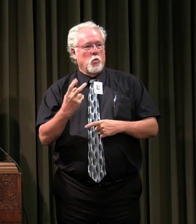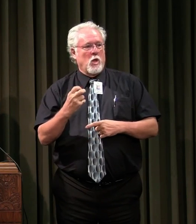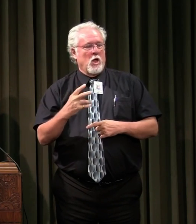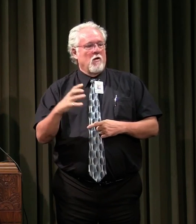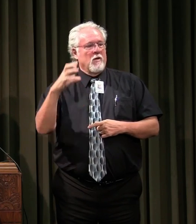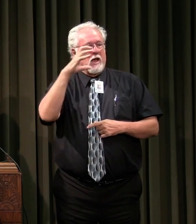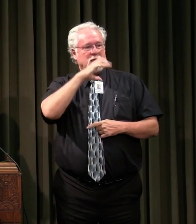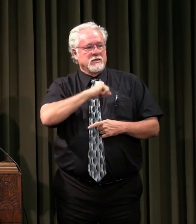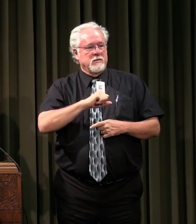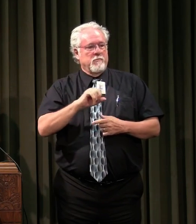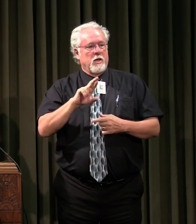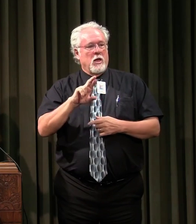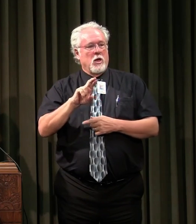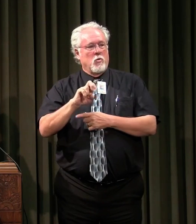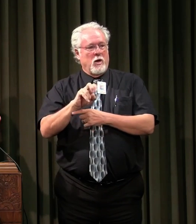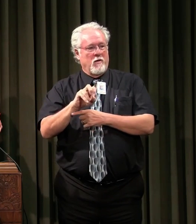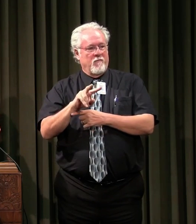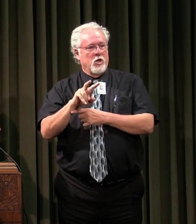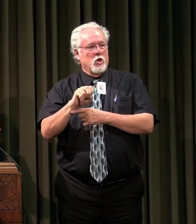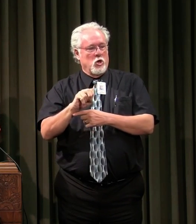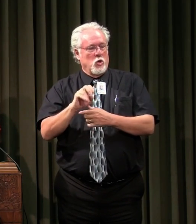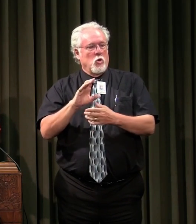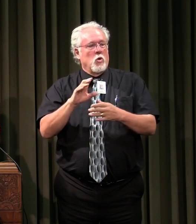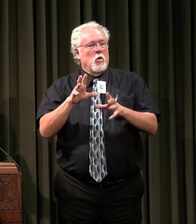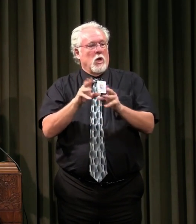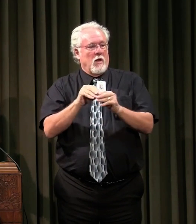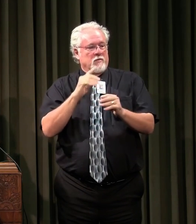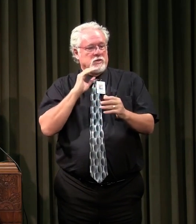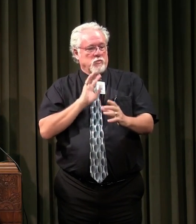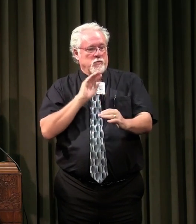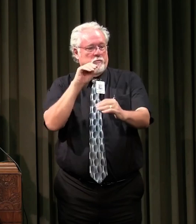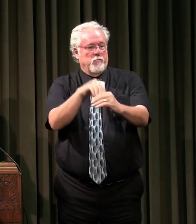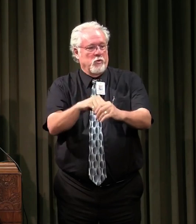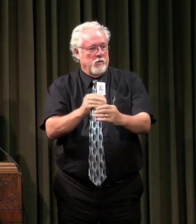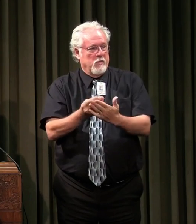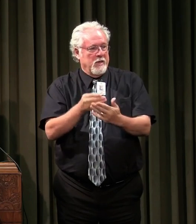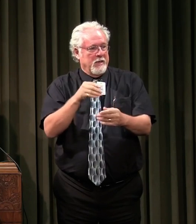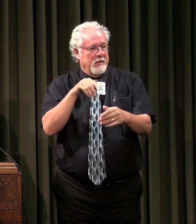put a nurse additional revenue into the forecast that we won't have to have that